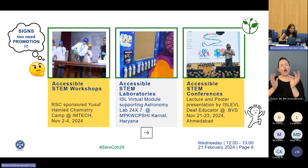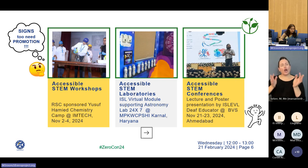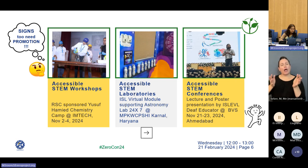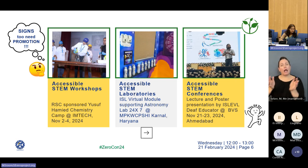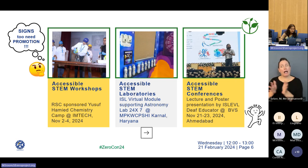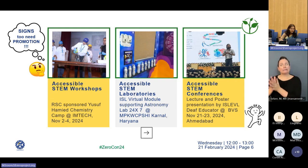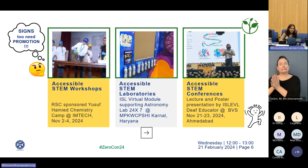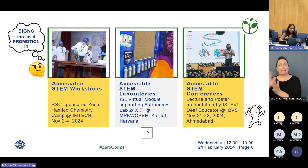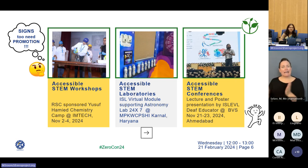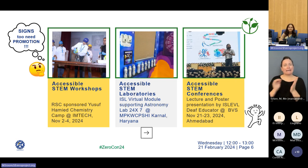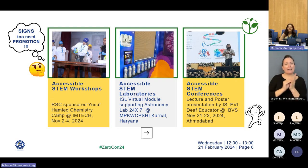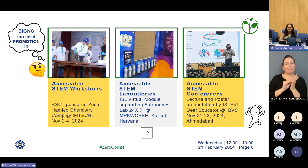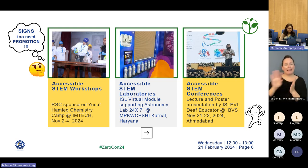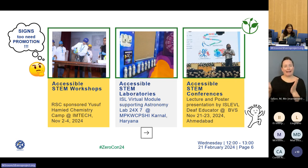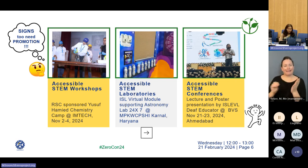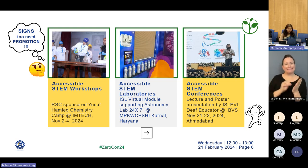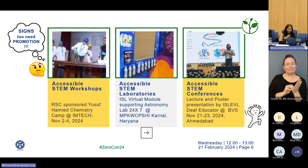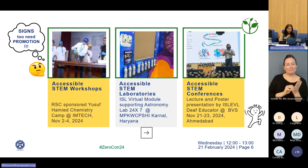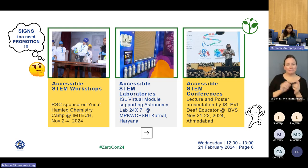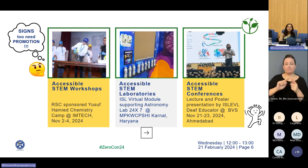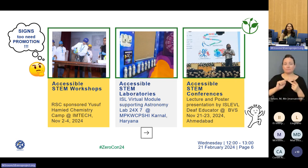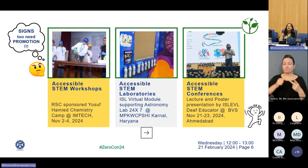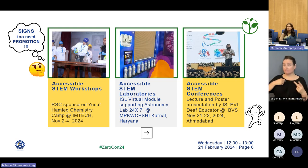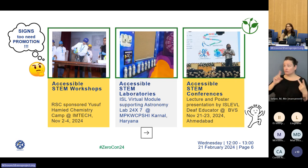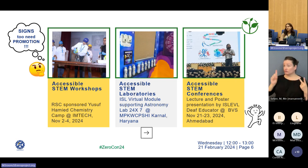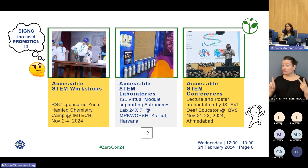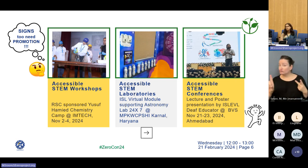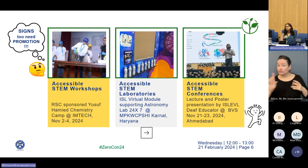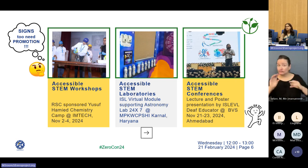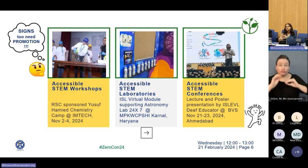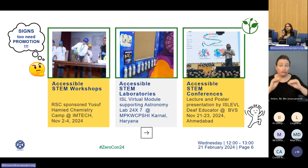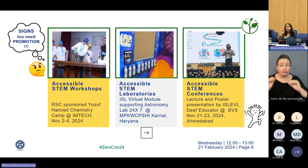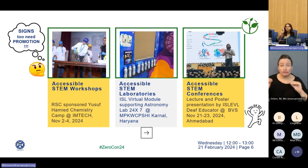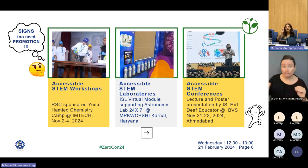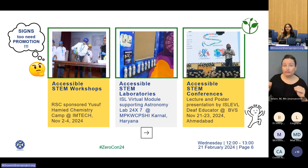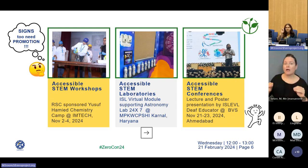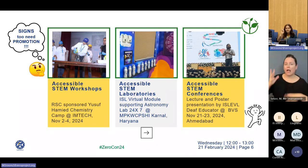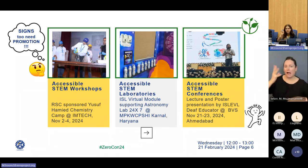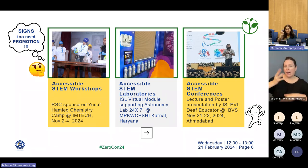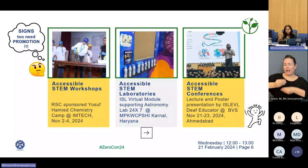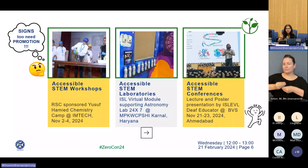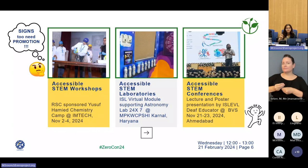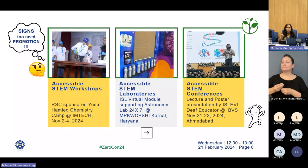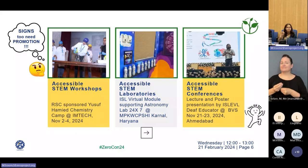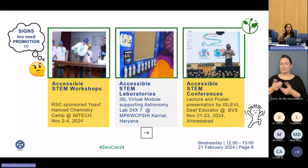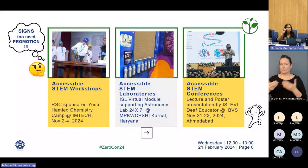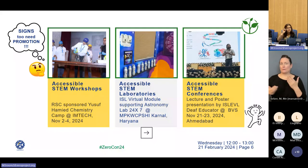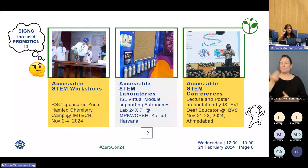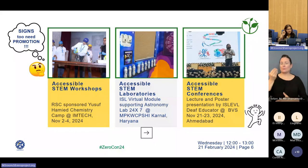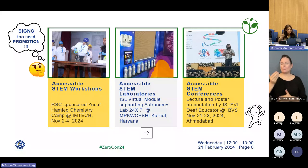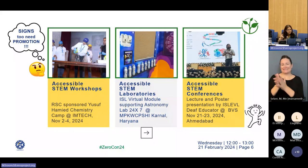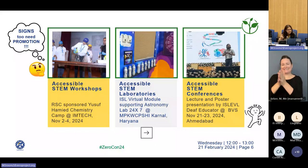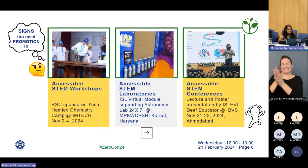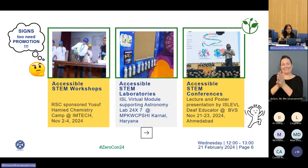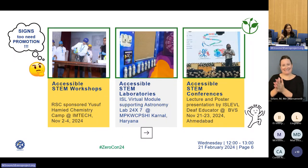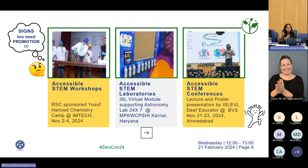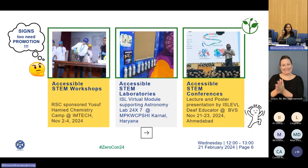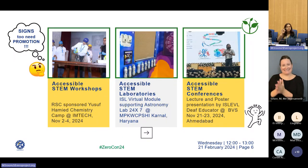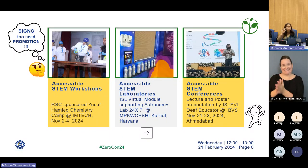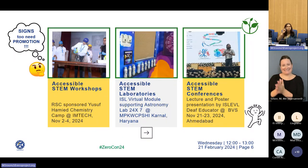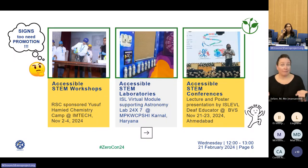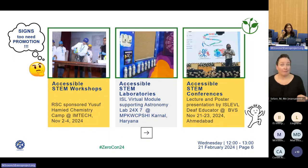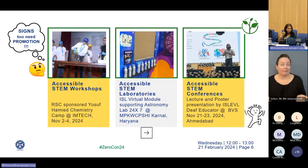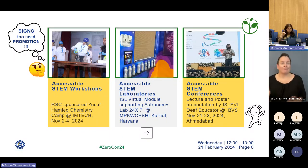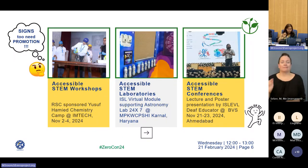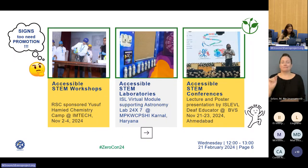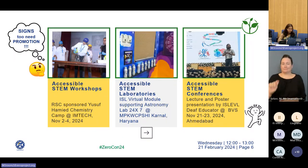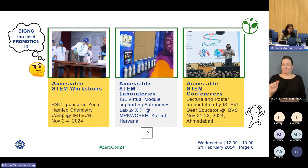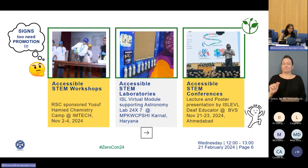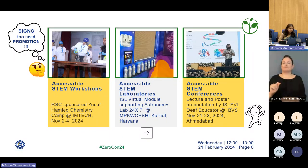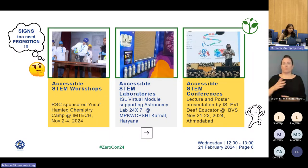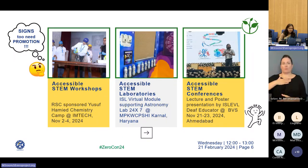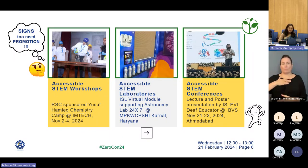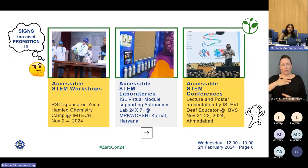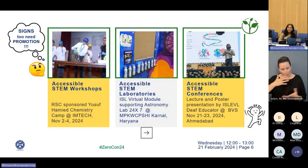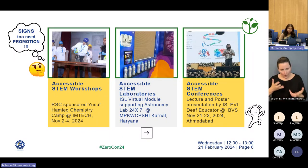talks, and that is how we are trying to build an ecosystem of stem accessibility for the deaf. Let